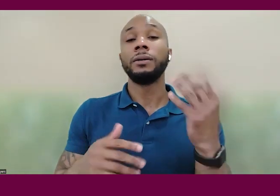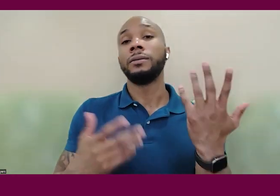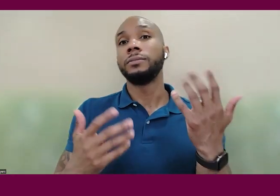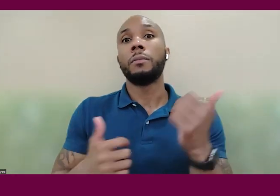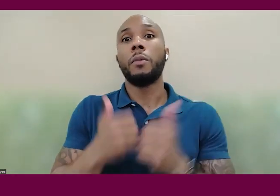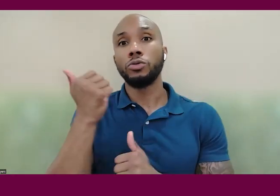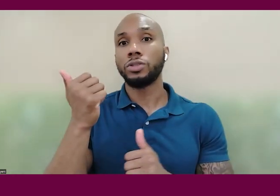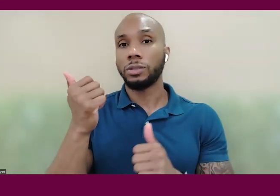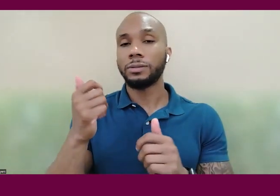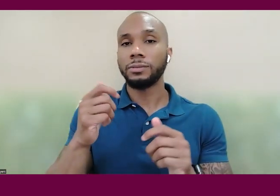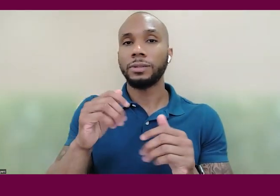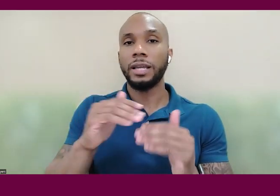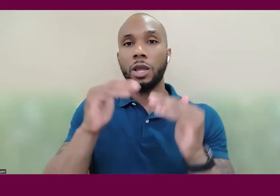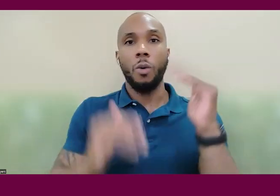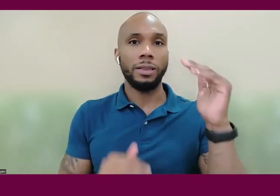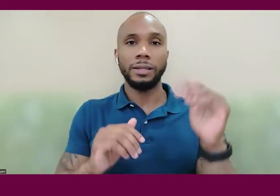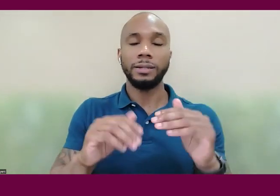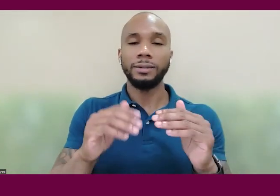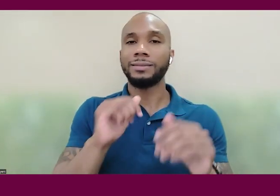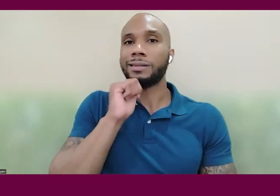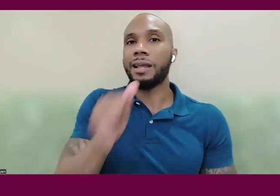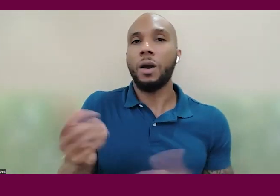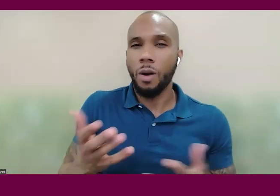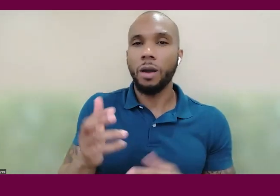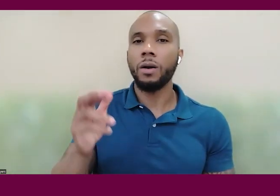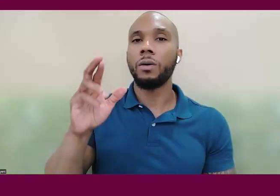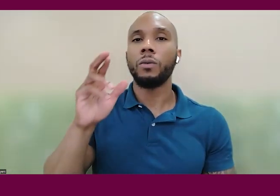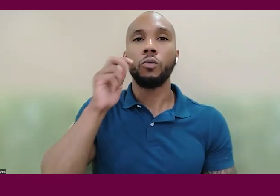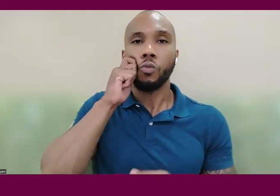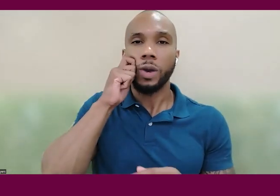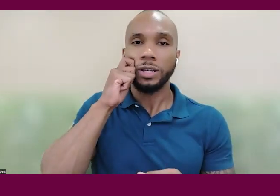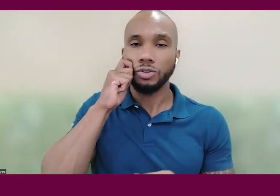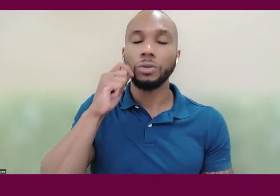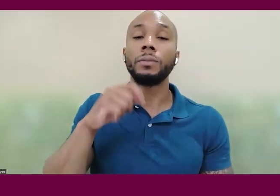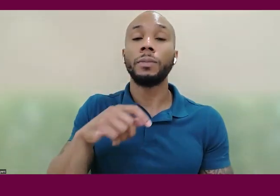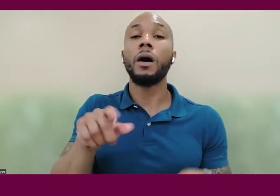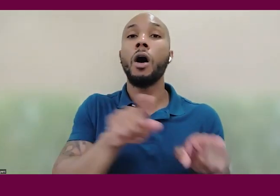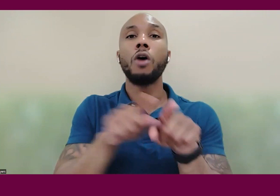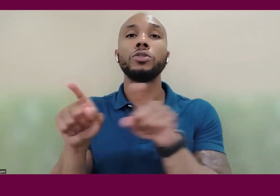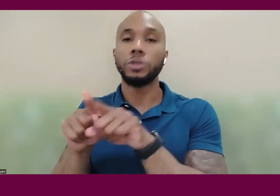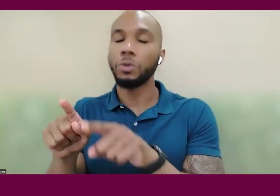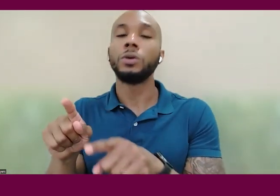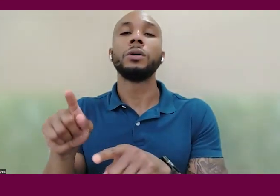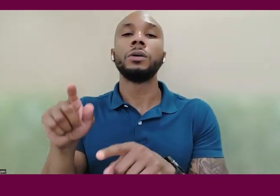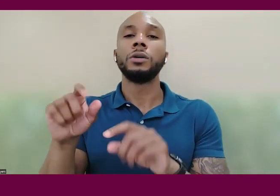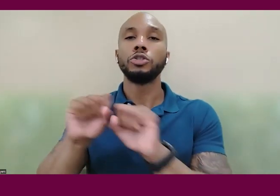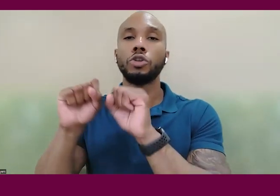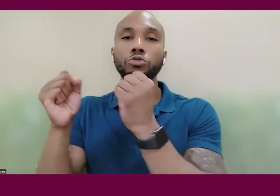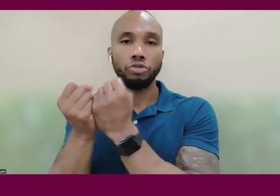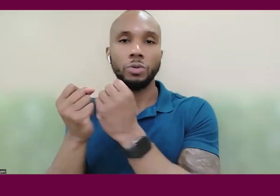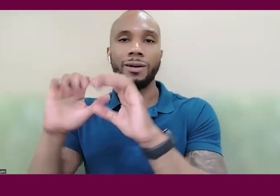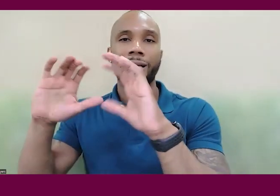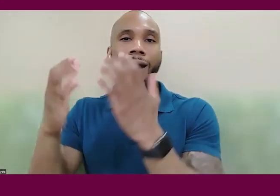usually denied is racial inequality, but even more than that is social class inequality.